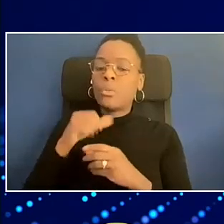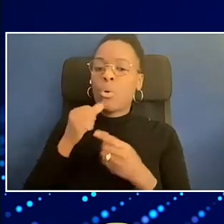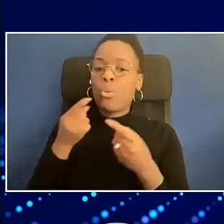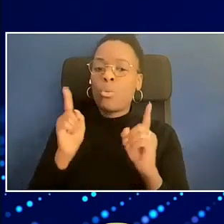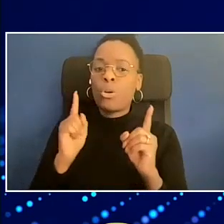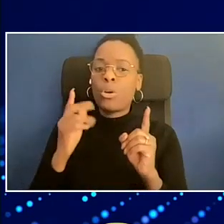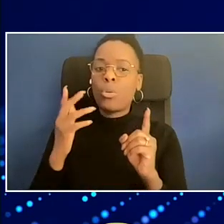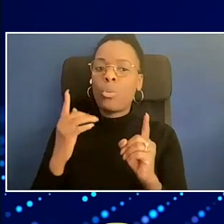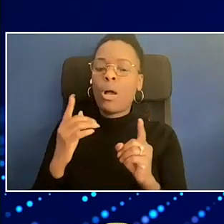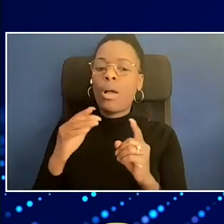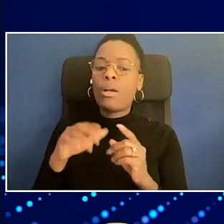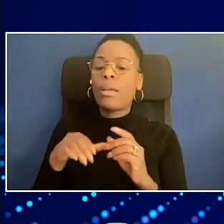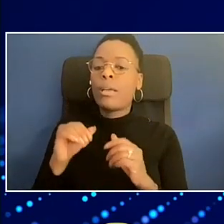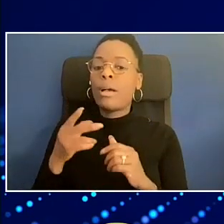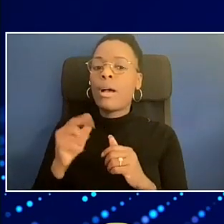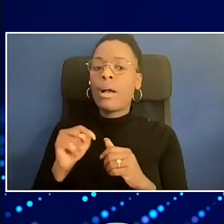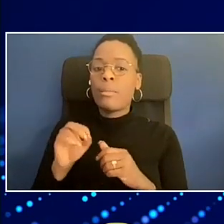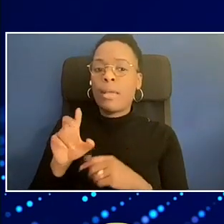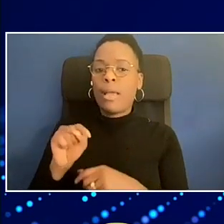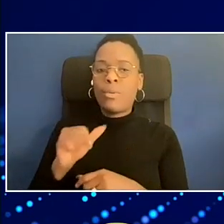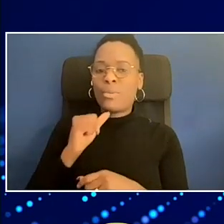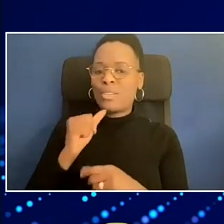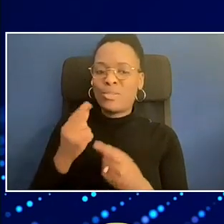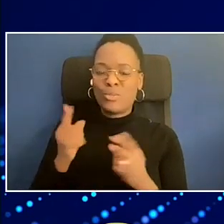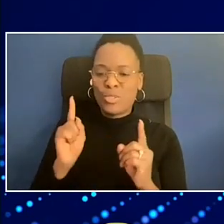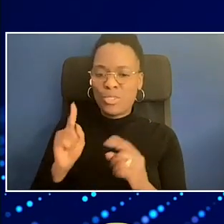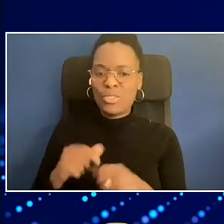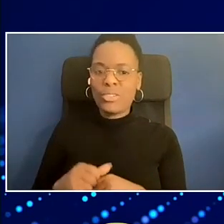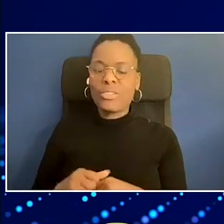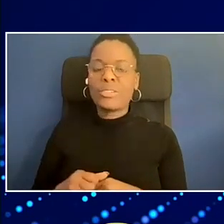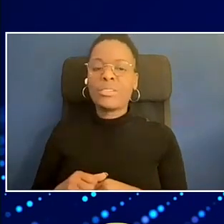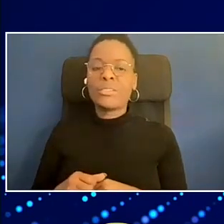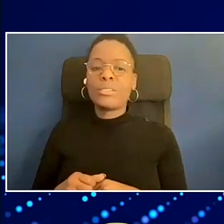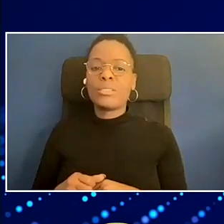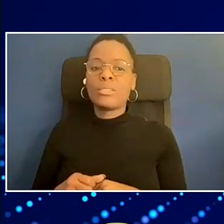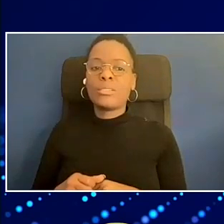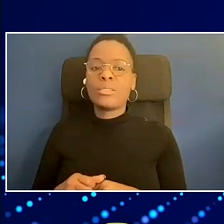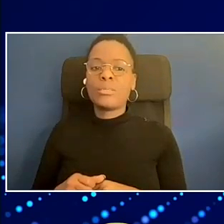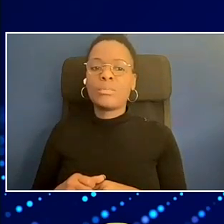So I see most and I mean most- the last time I ran statistics was, granted, a few